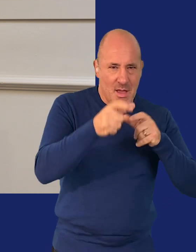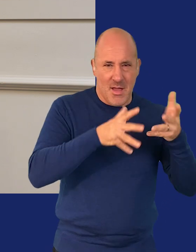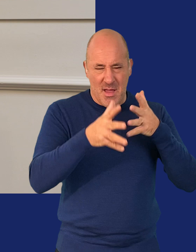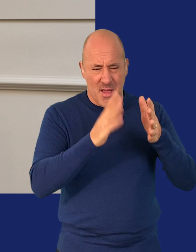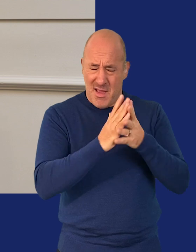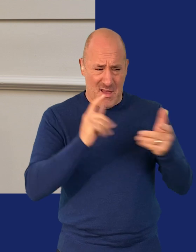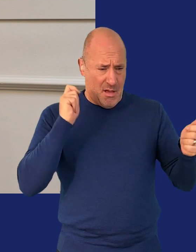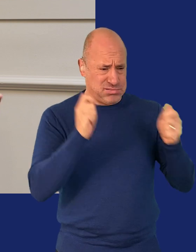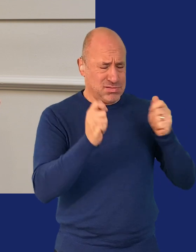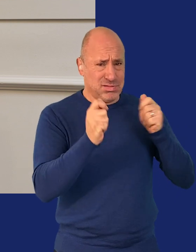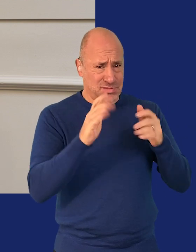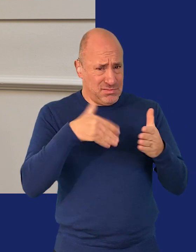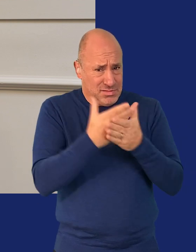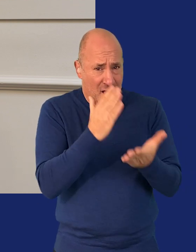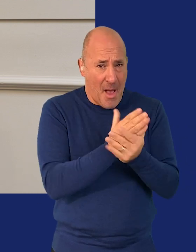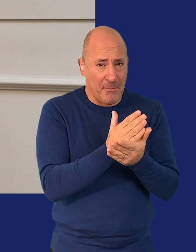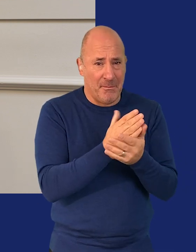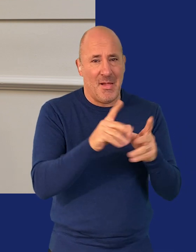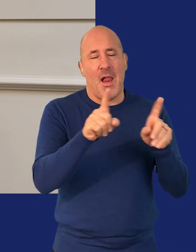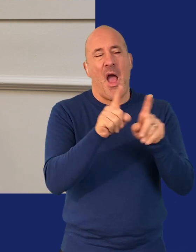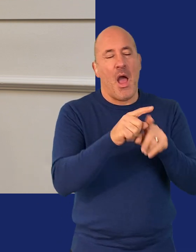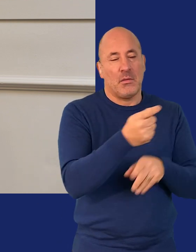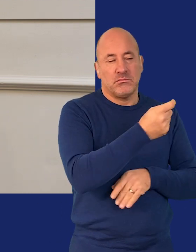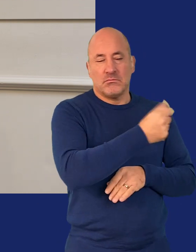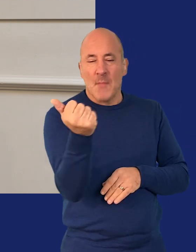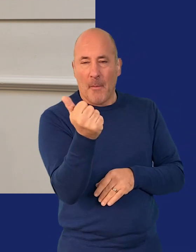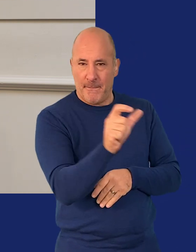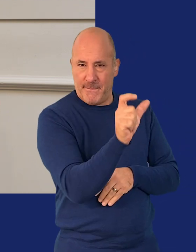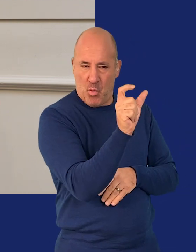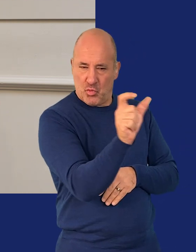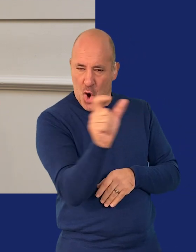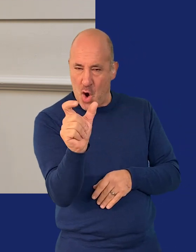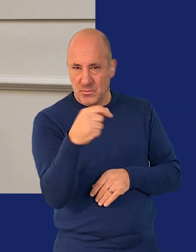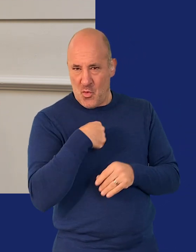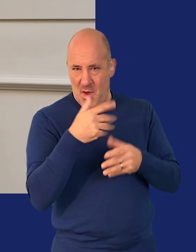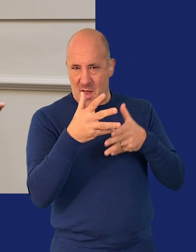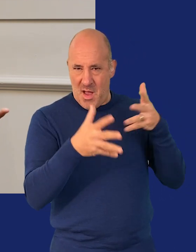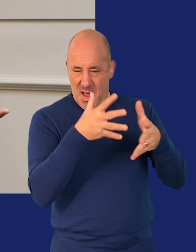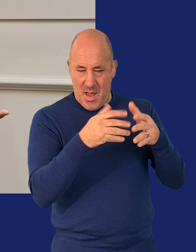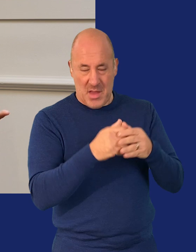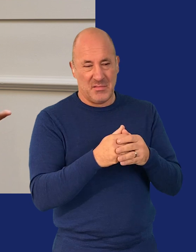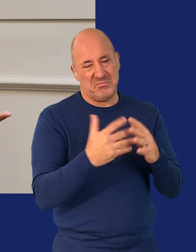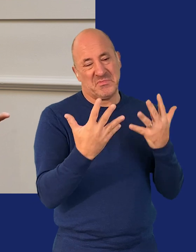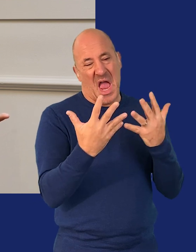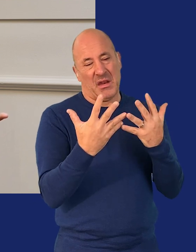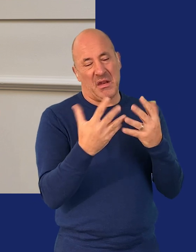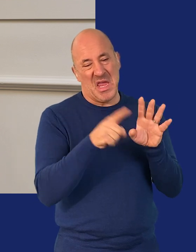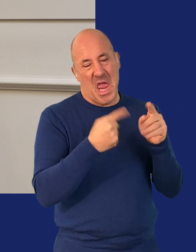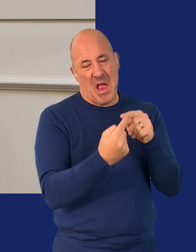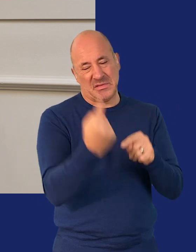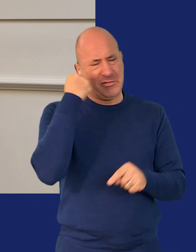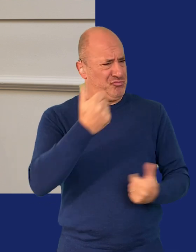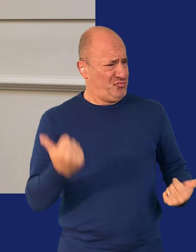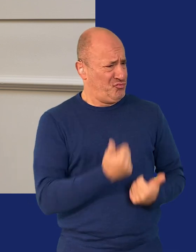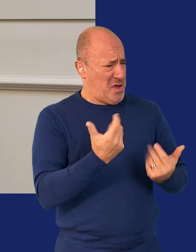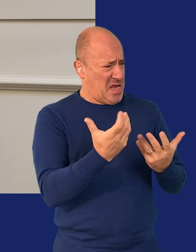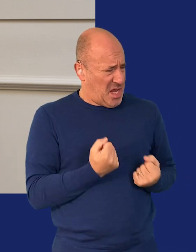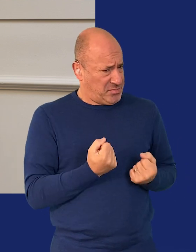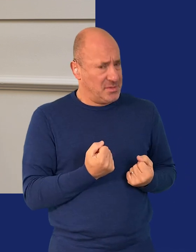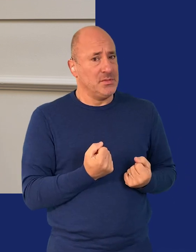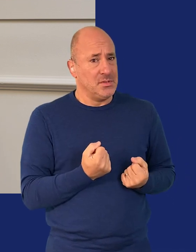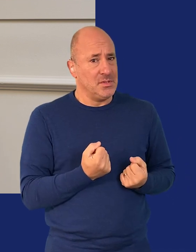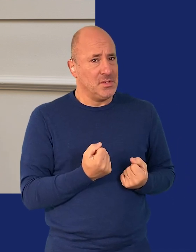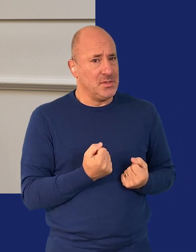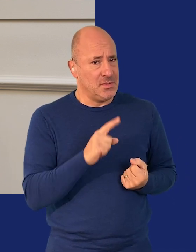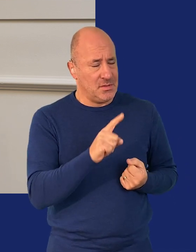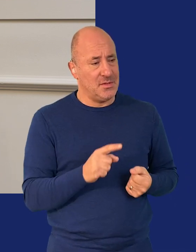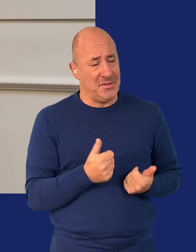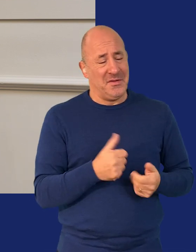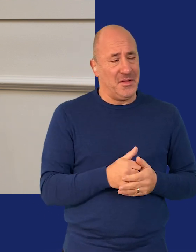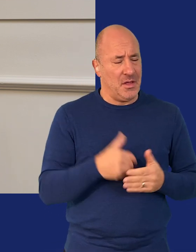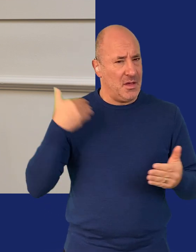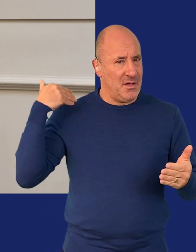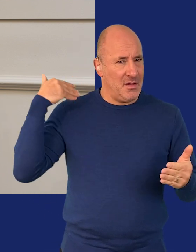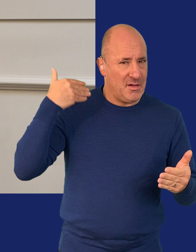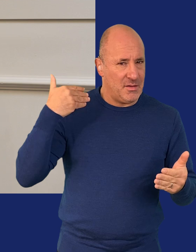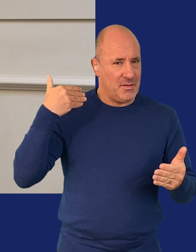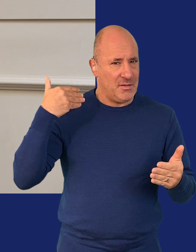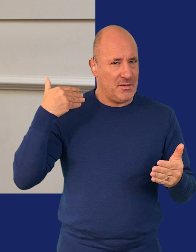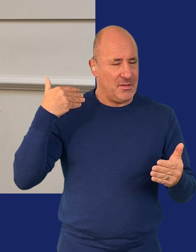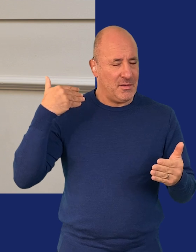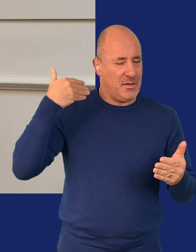language is always changing too, so, so, um, so, like, there are certain words